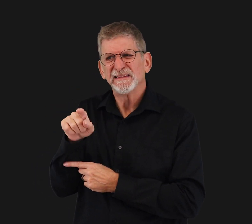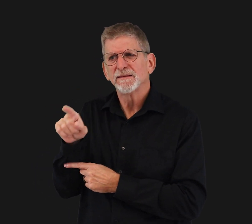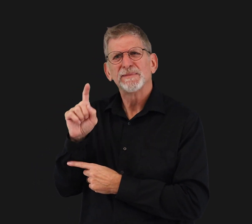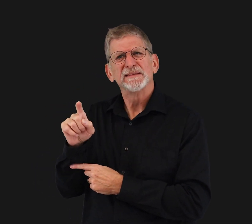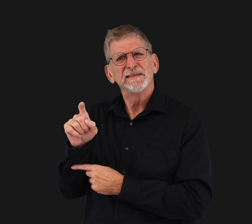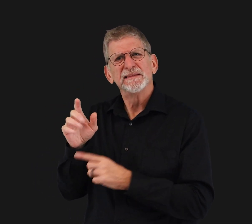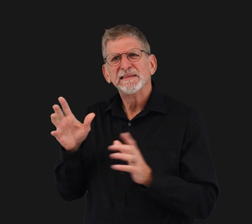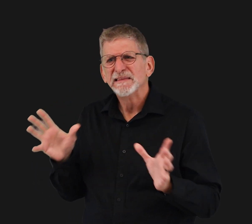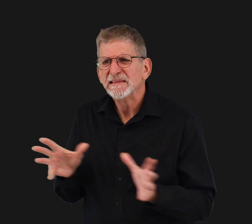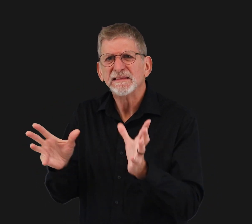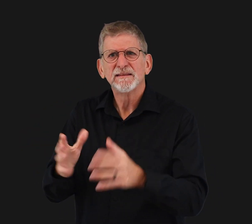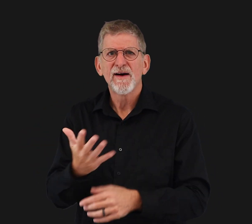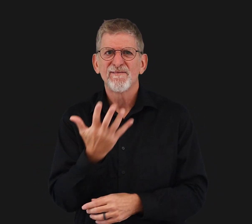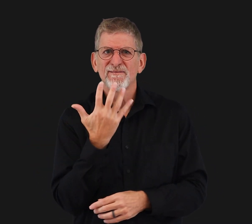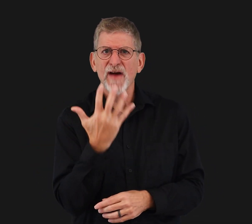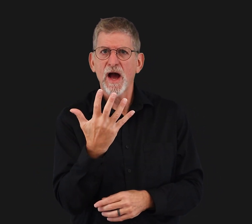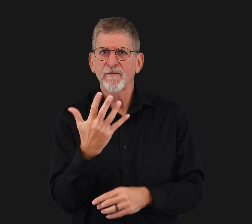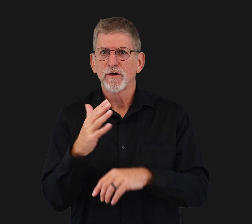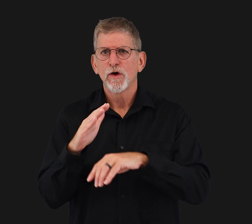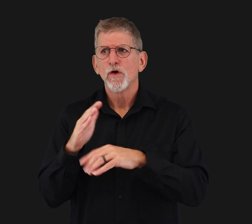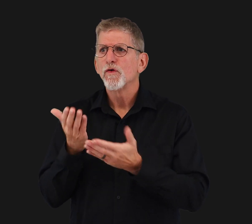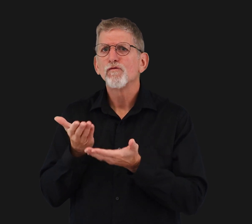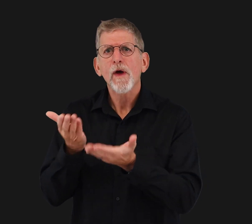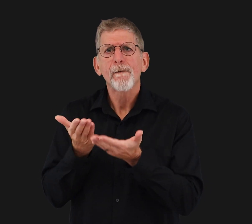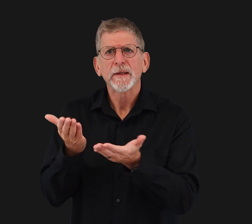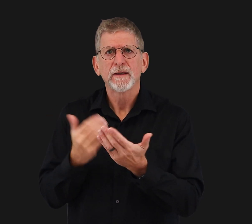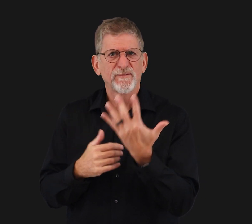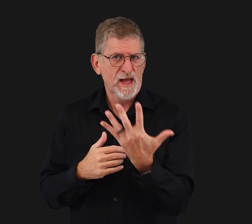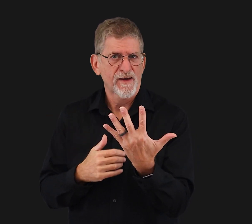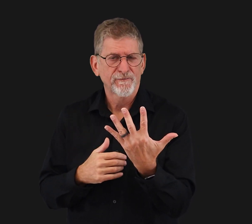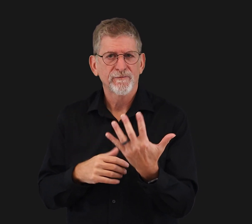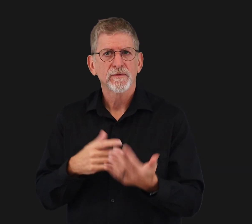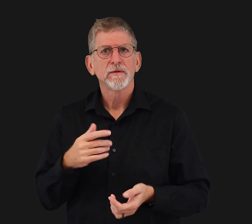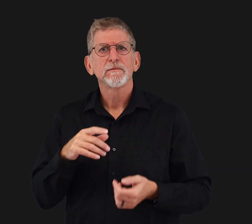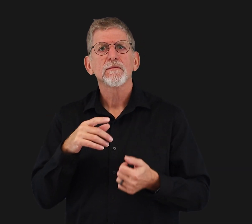to advance five recommendations, including: